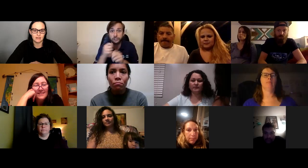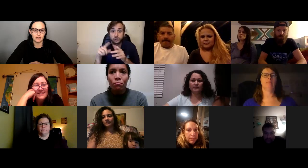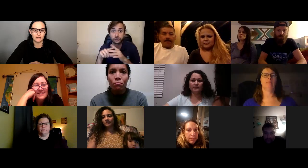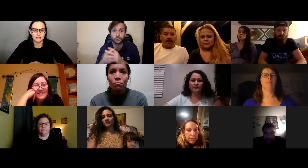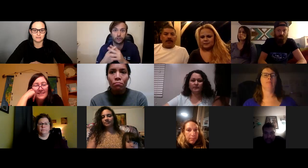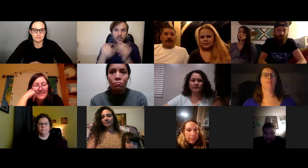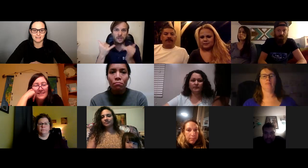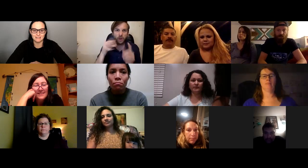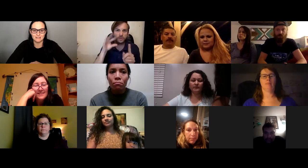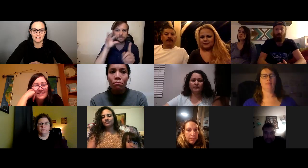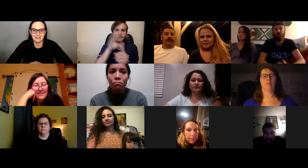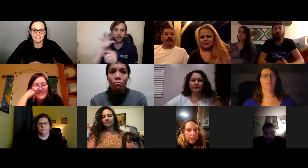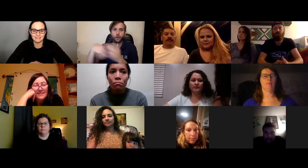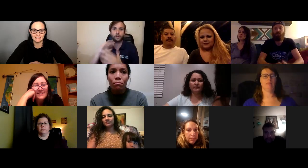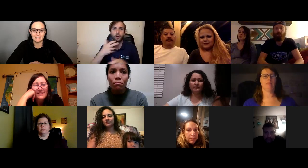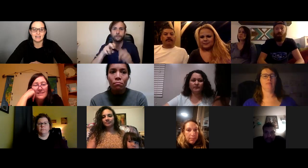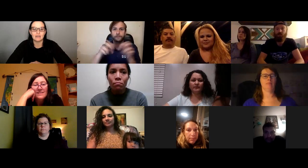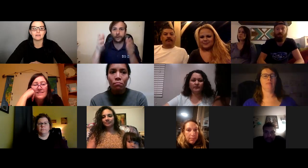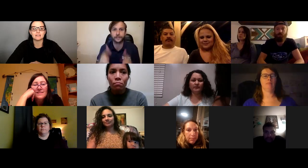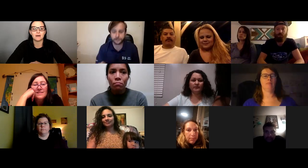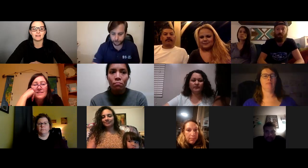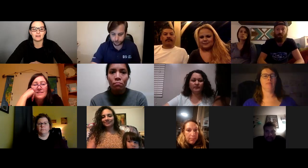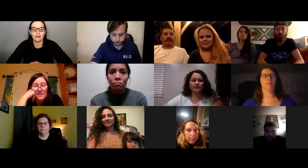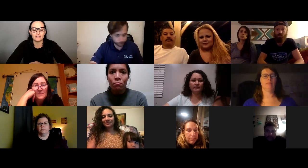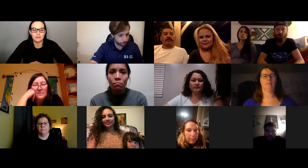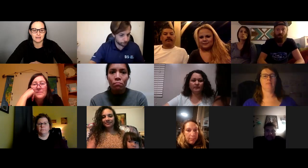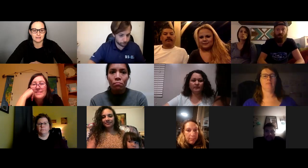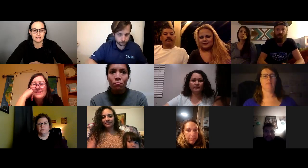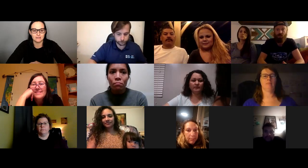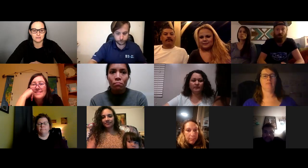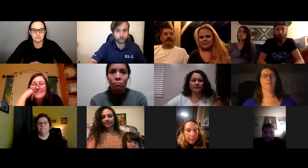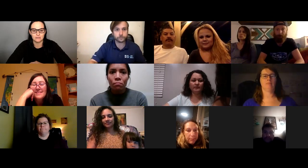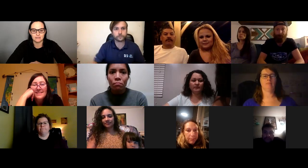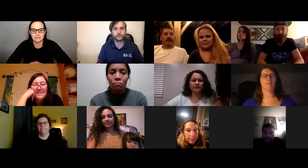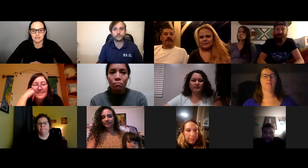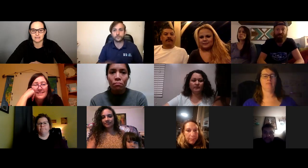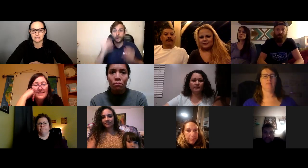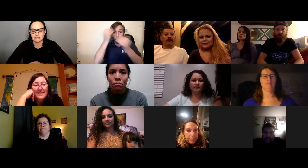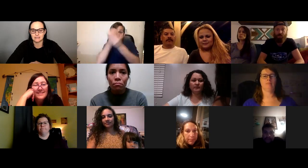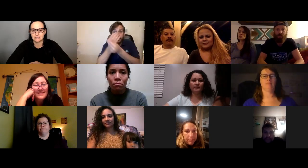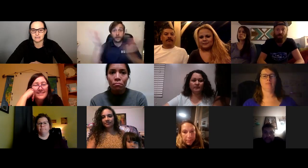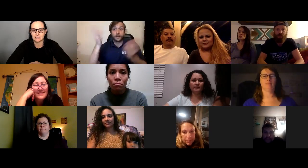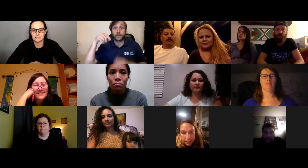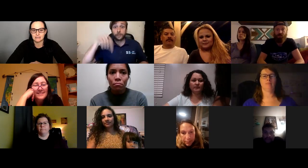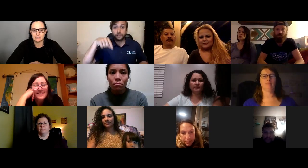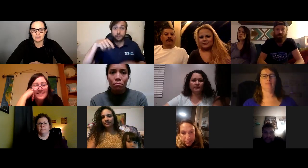are you guys ready to get started now we're going to spotlight all the